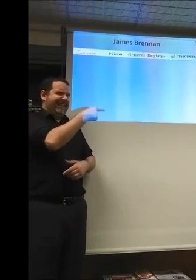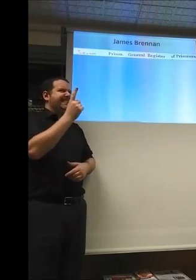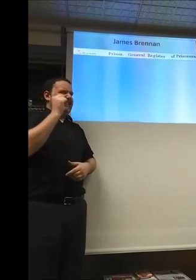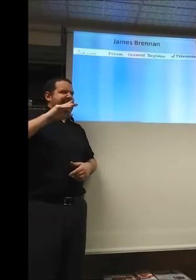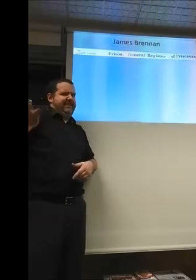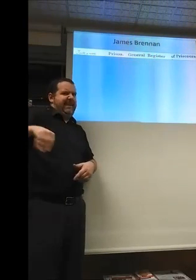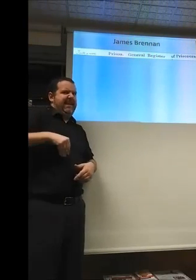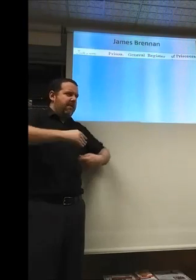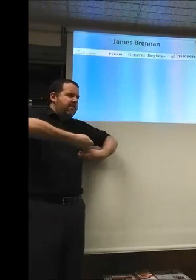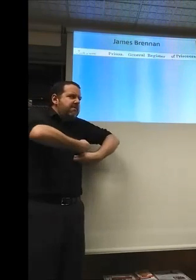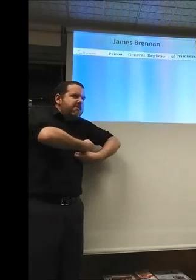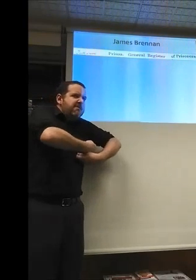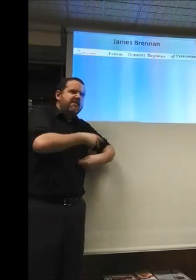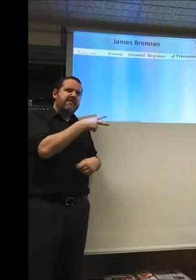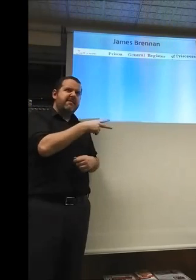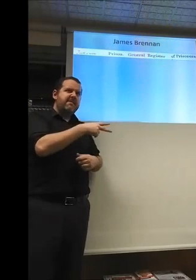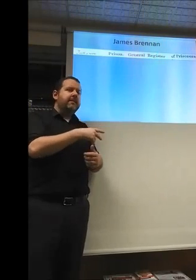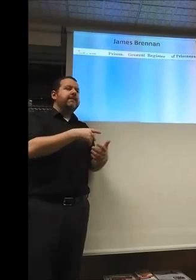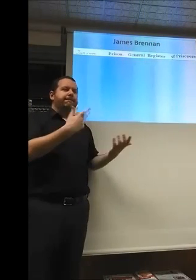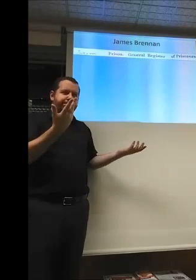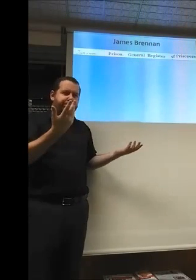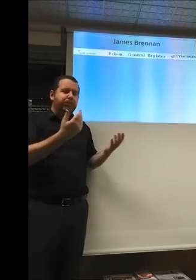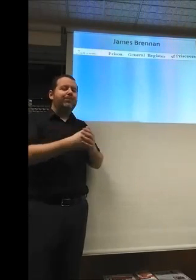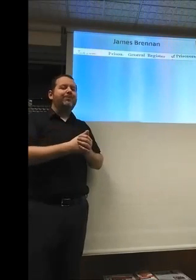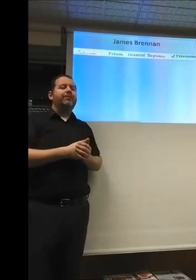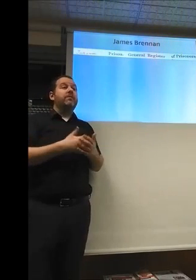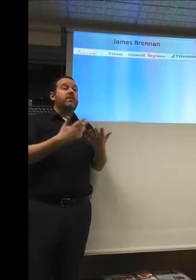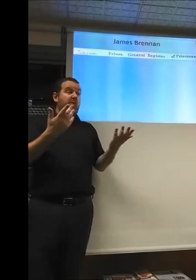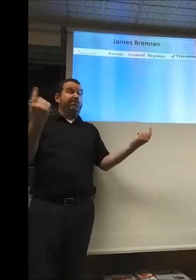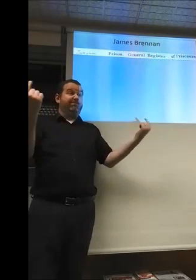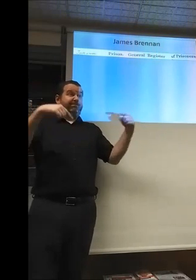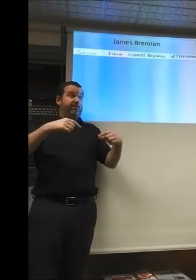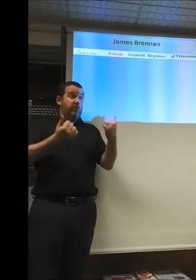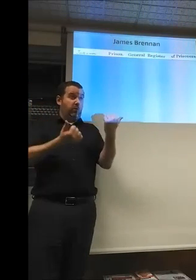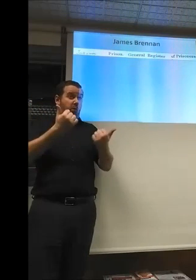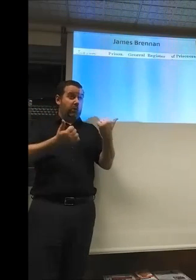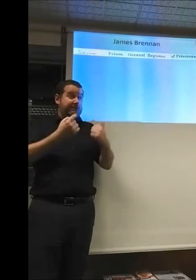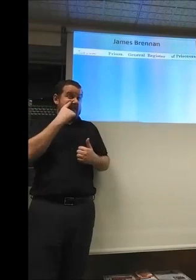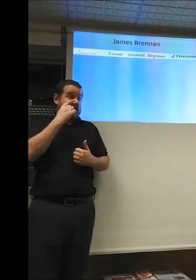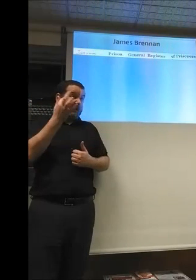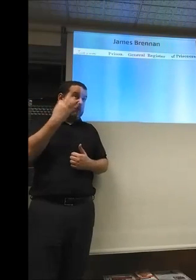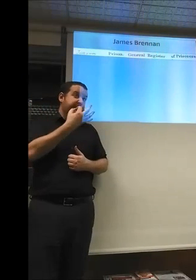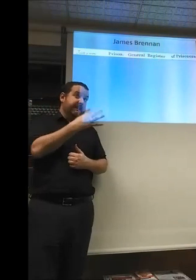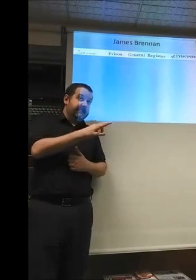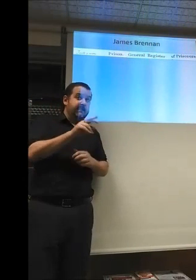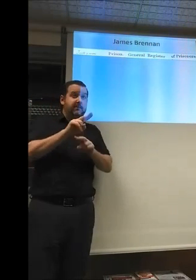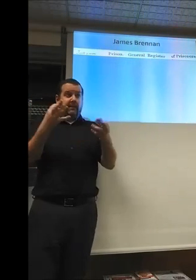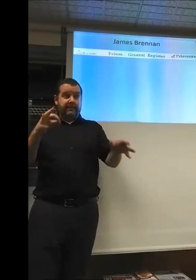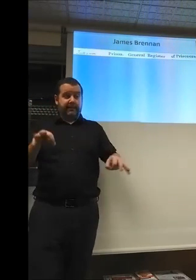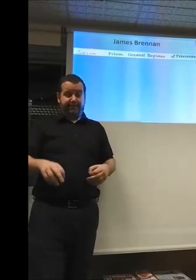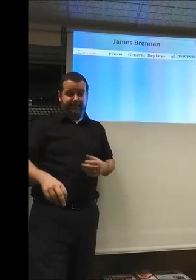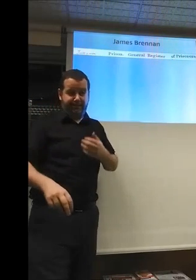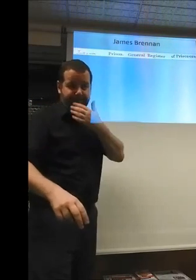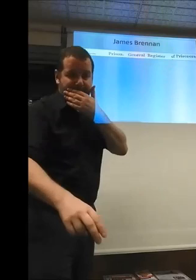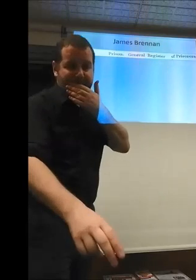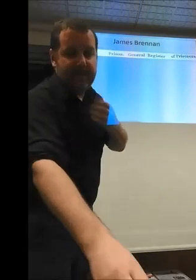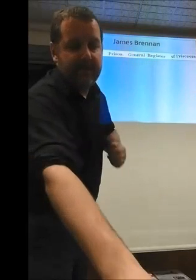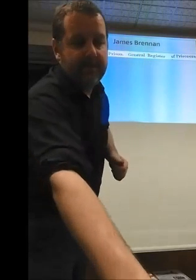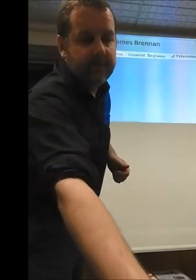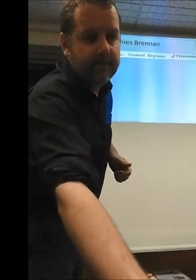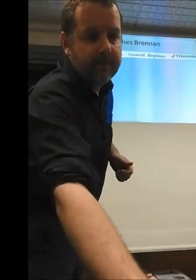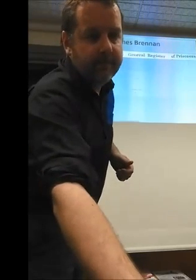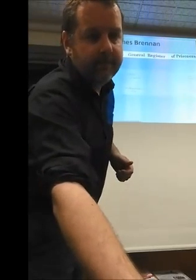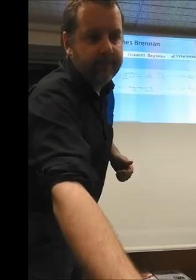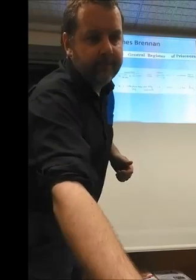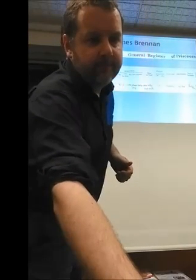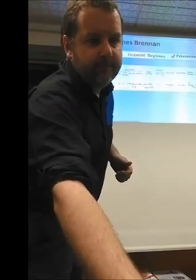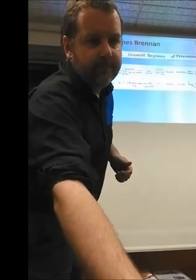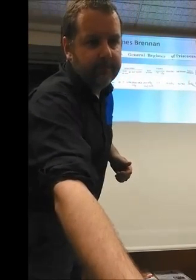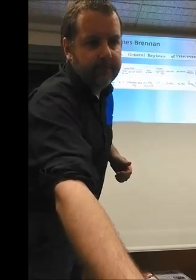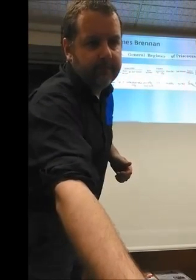So through my research I’ve seen a lot of workers in prisons and I’ve seen a different